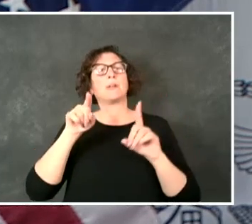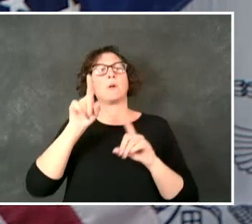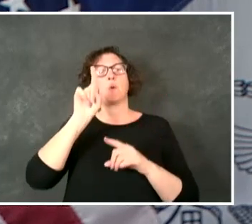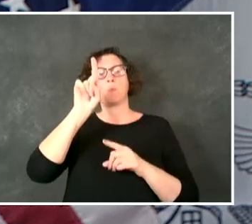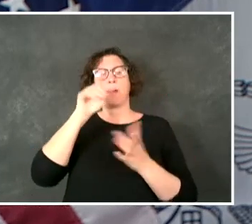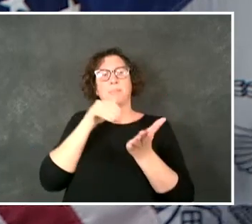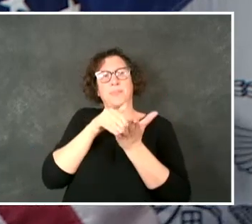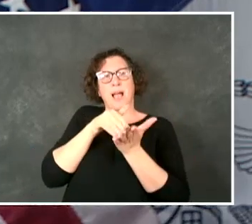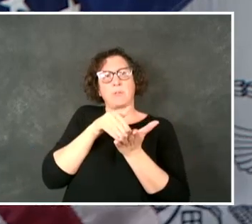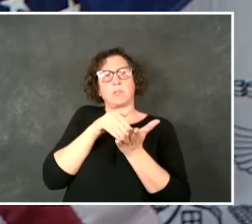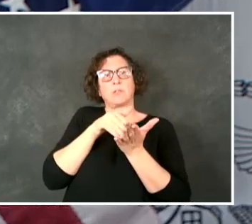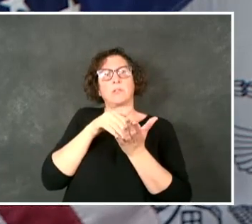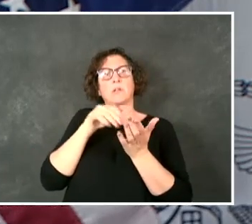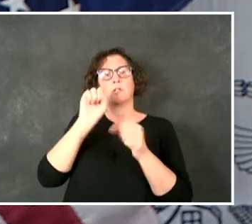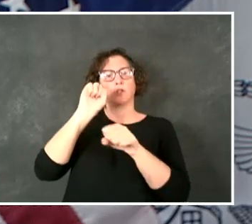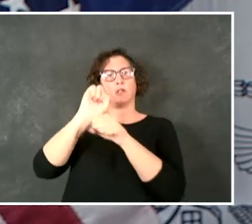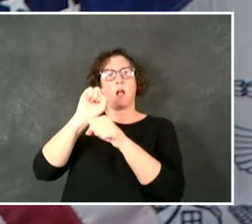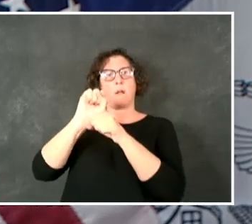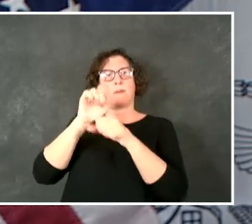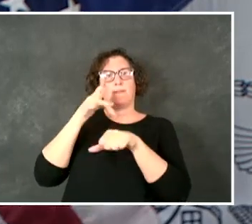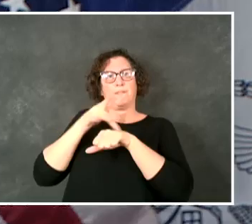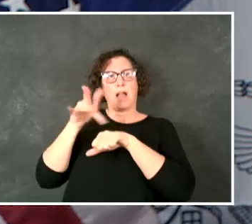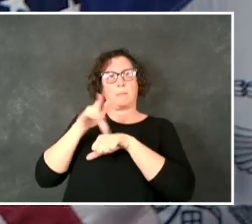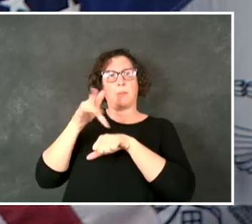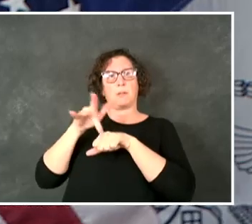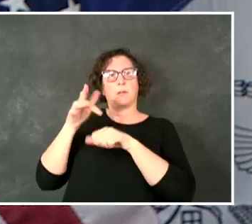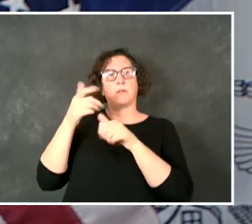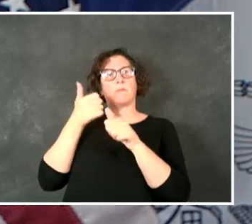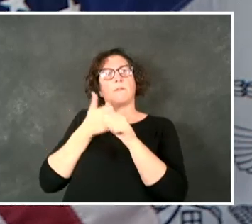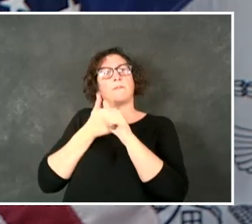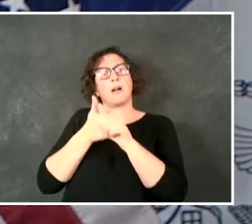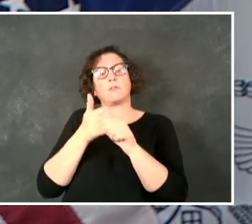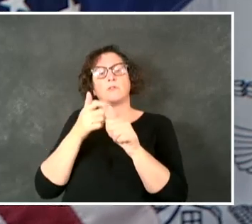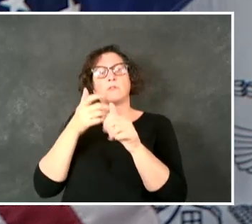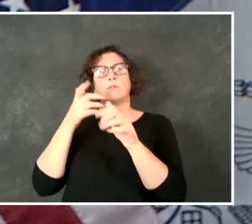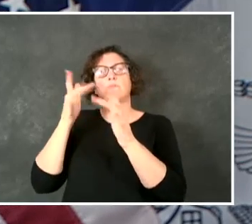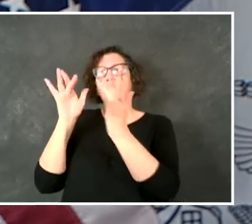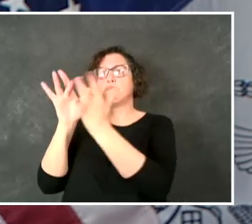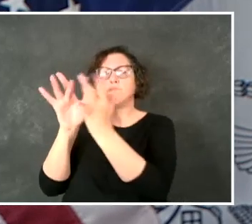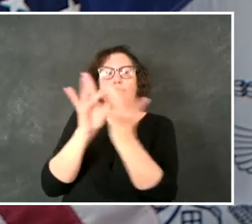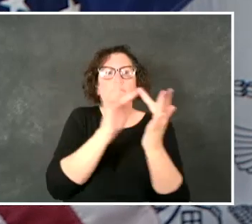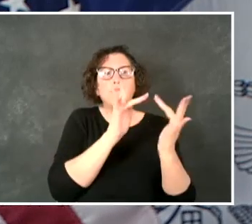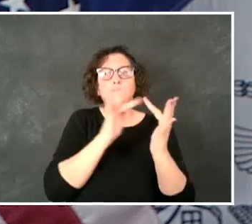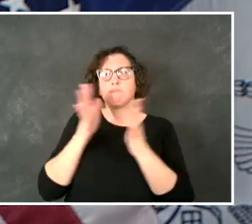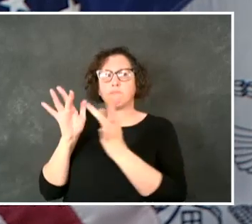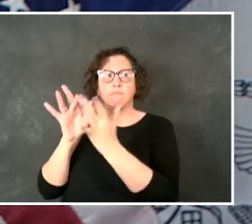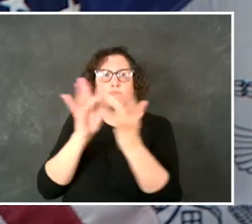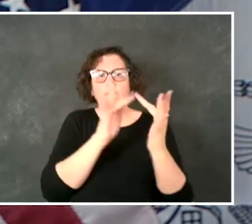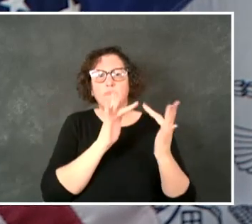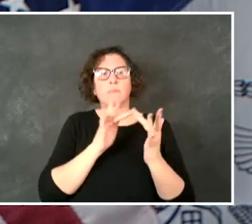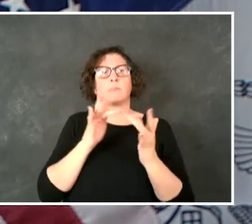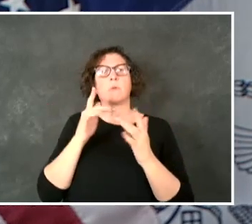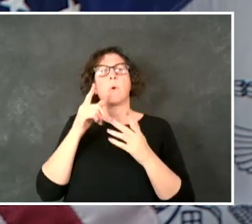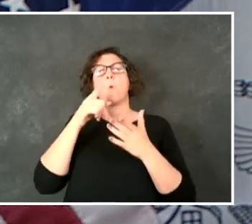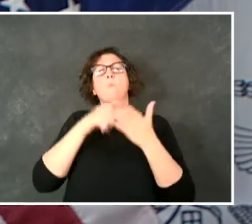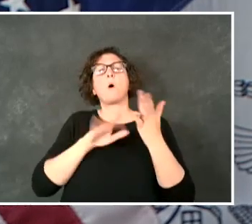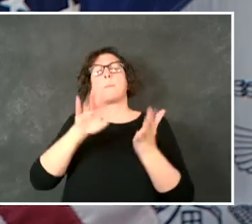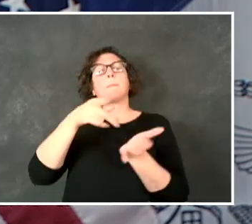THE EXPERIENCE NEEDED AND WHAT DOES IT PAY, THE SECOND ONE, WE HAVE GROCERIES, PHARMACIES, ESSENTIAL BUSEINSSES THA T